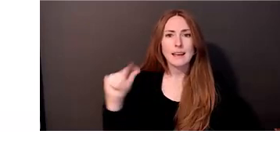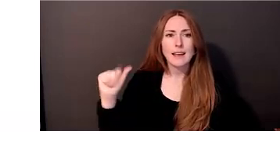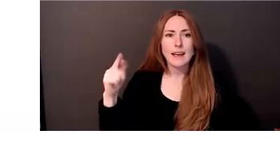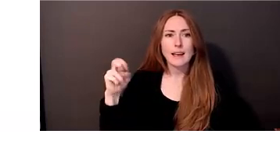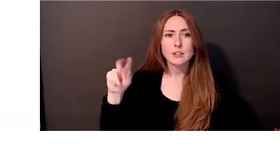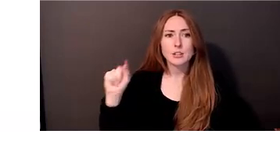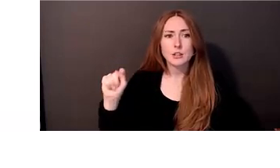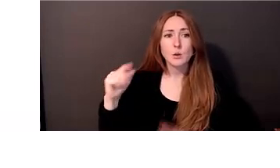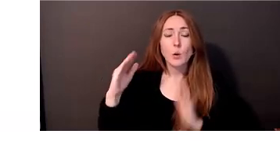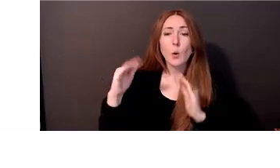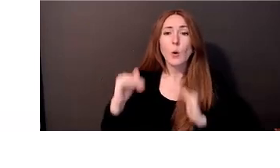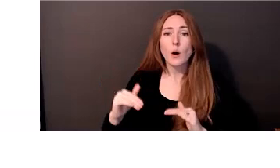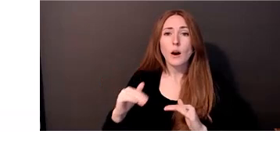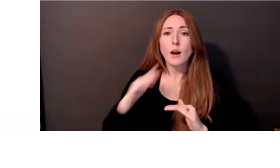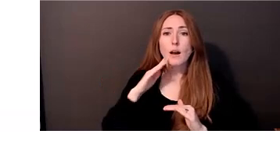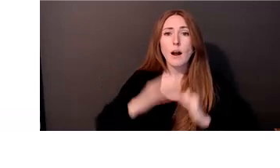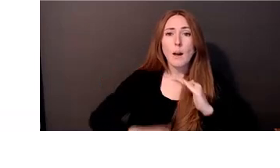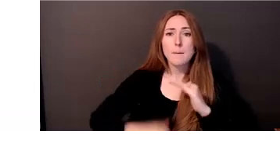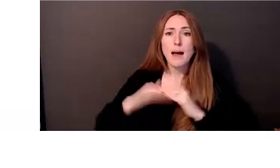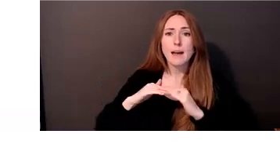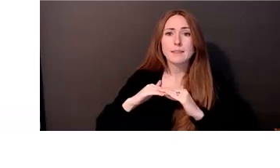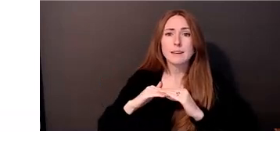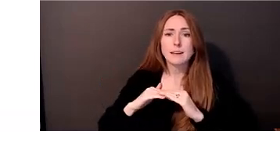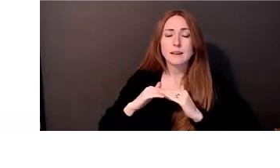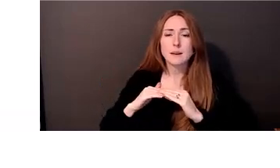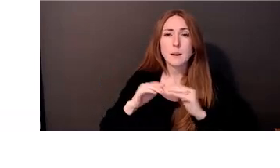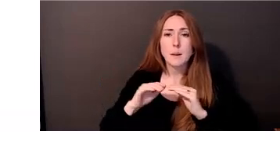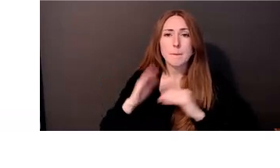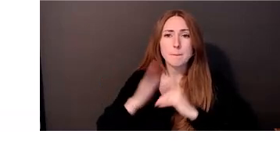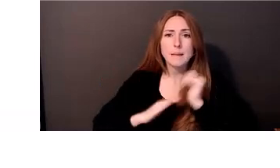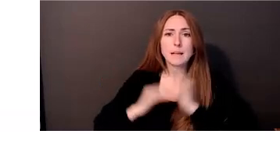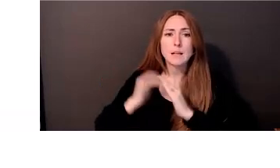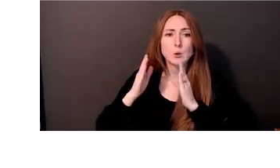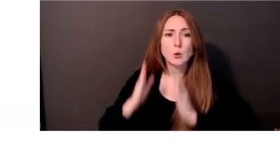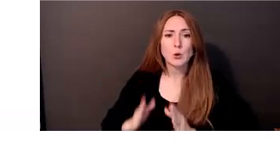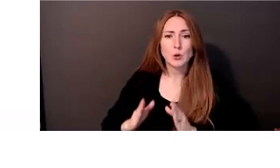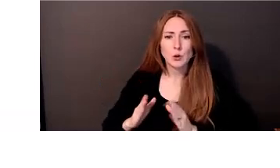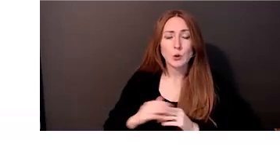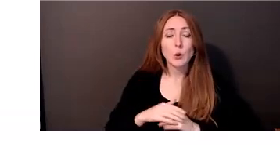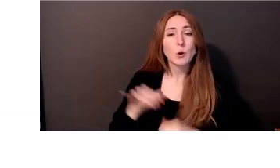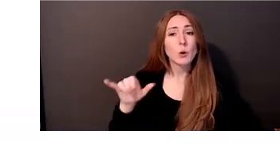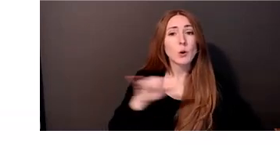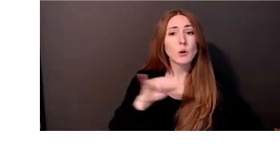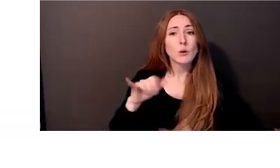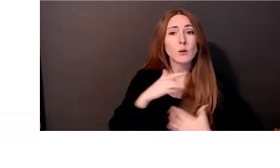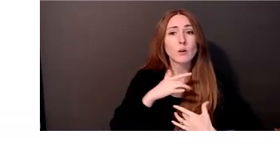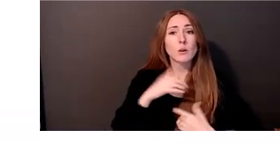While at task level, it seems that knowledge brokers tend to perform self-directed task, which